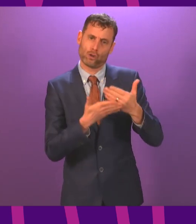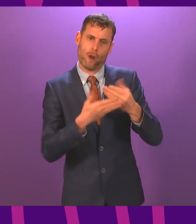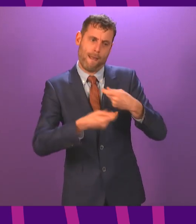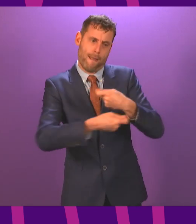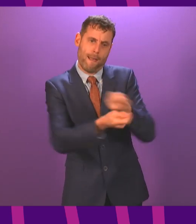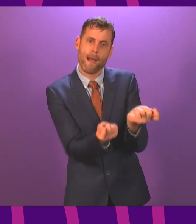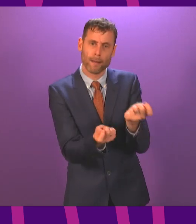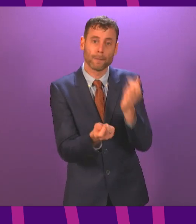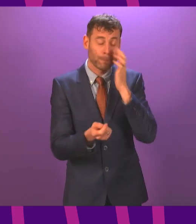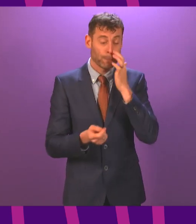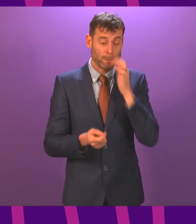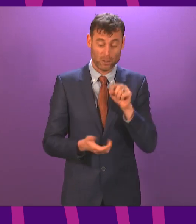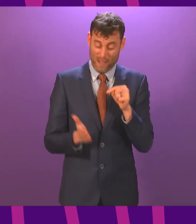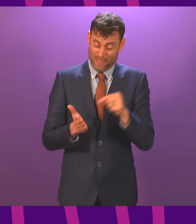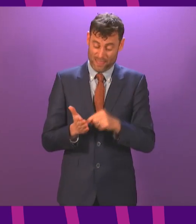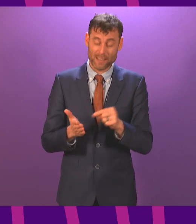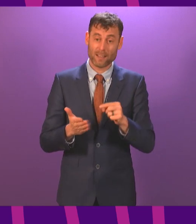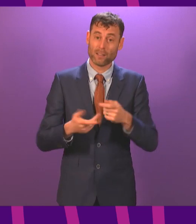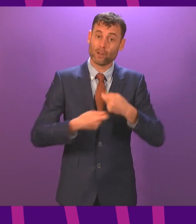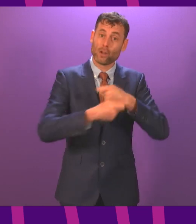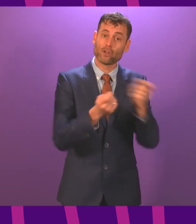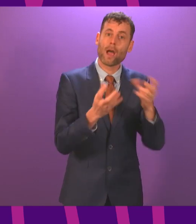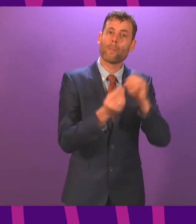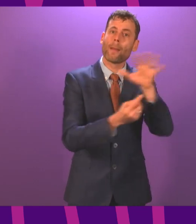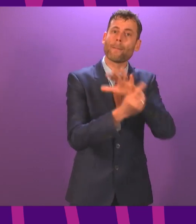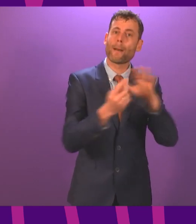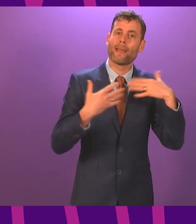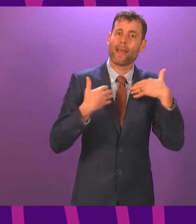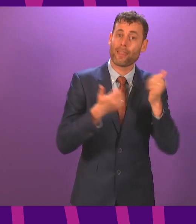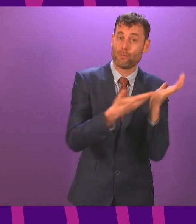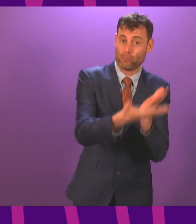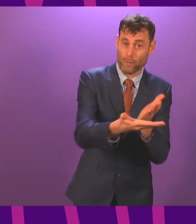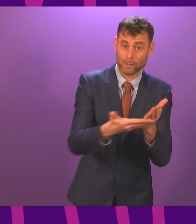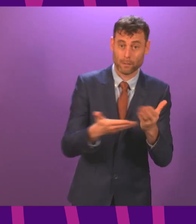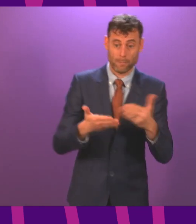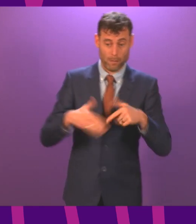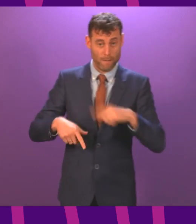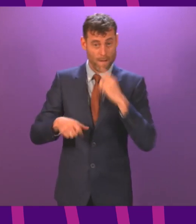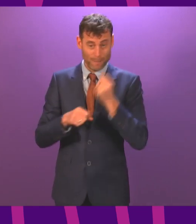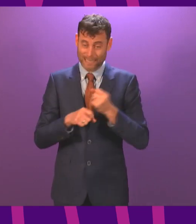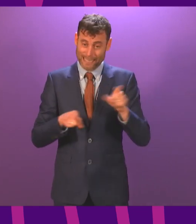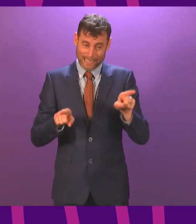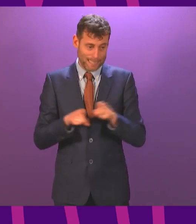directors of public health. Ministers look at the same information on a daily basis.